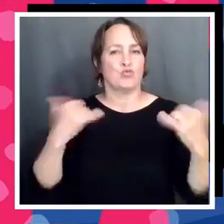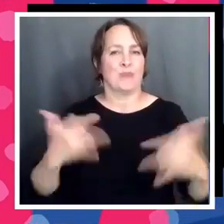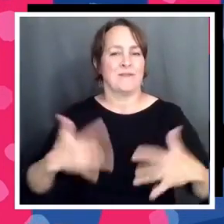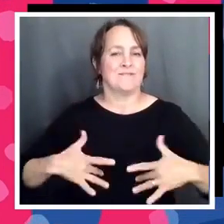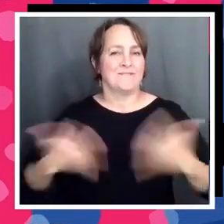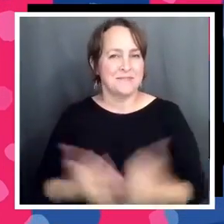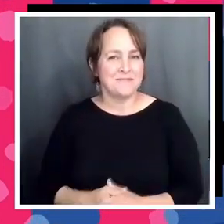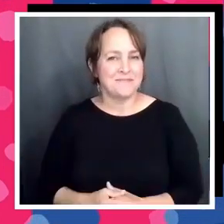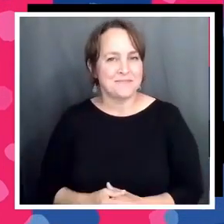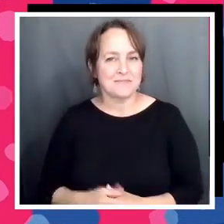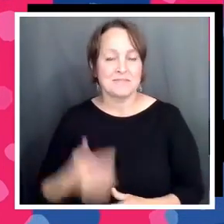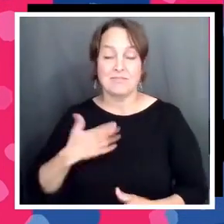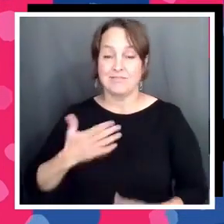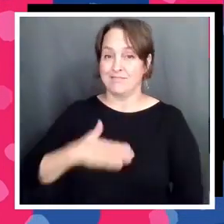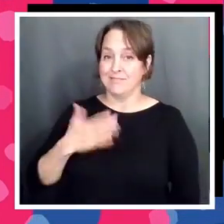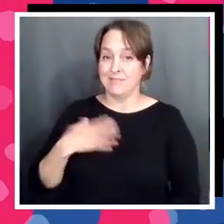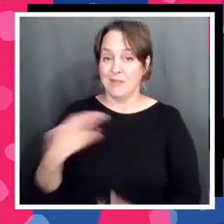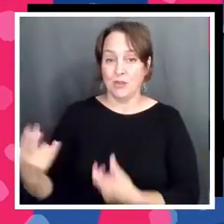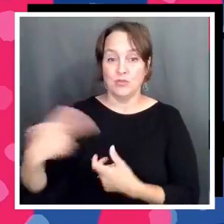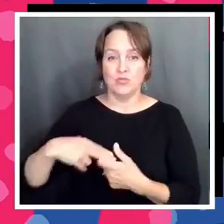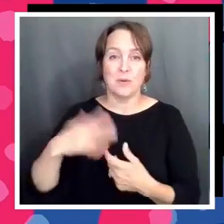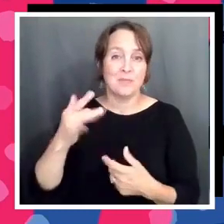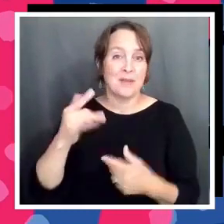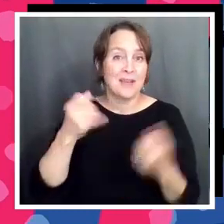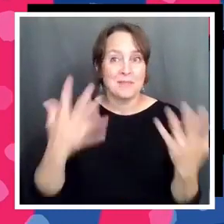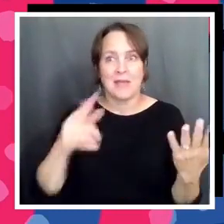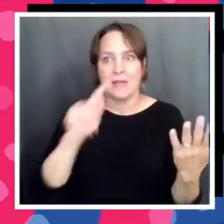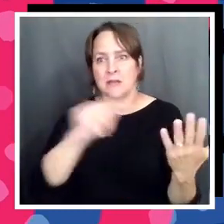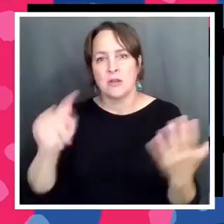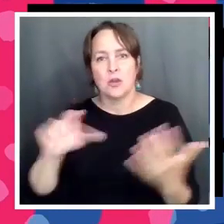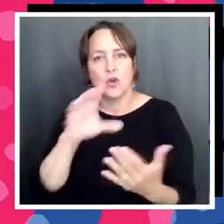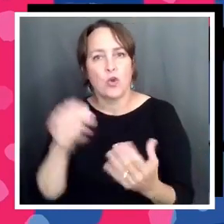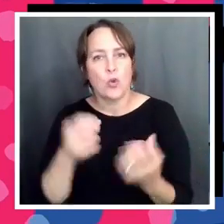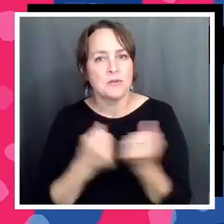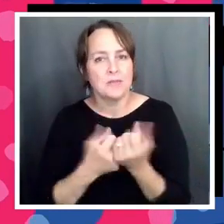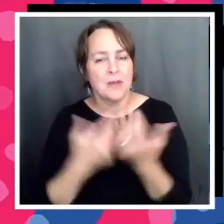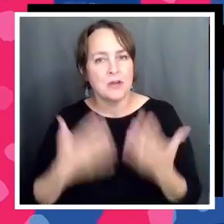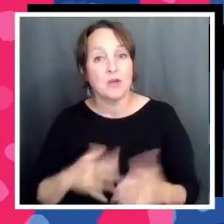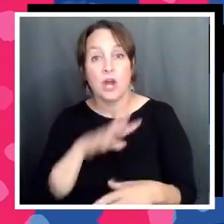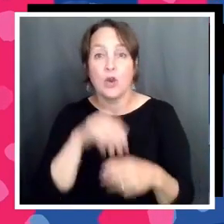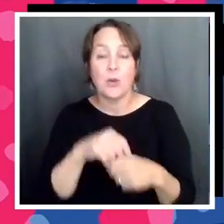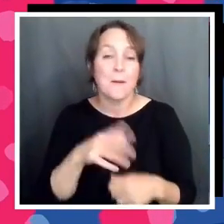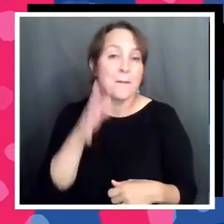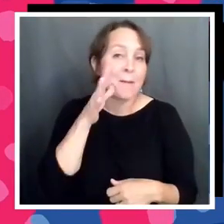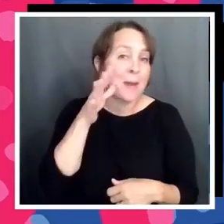THANK YOU TO THE ECONOMIC SECURITY PROJECT AND BUILDING